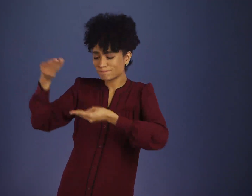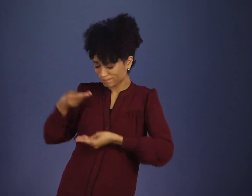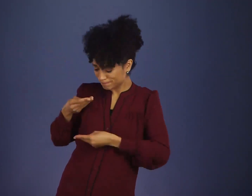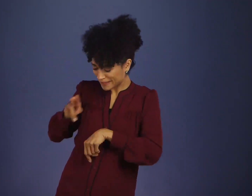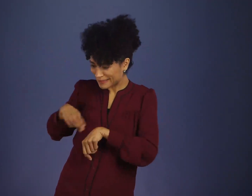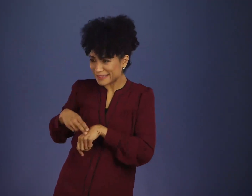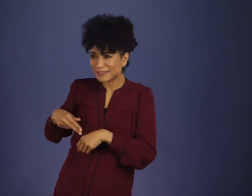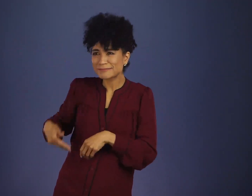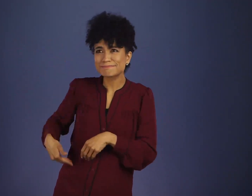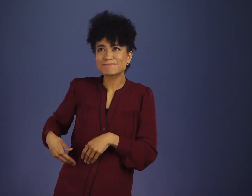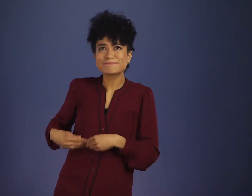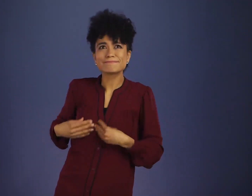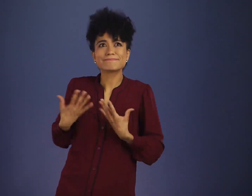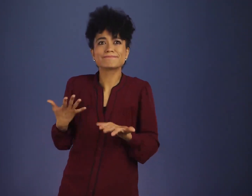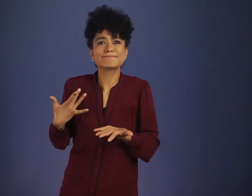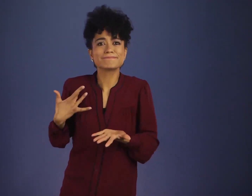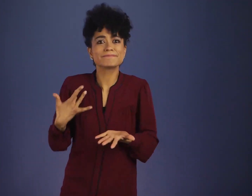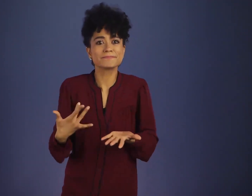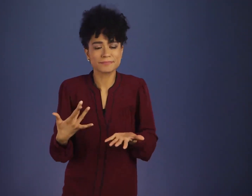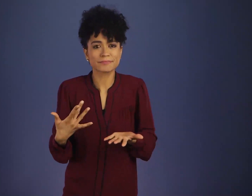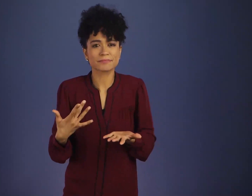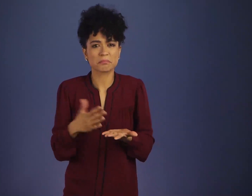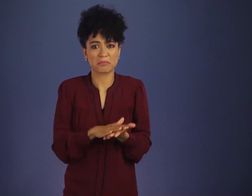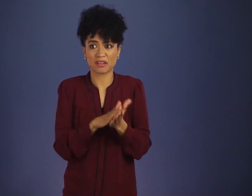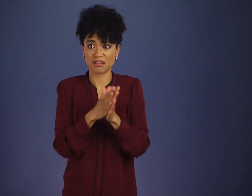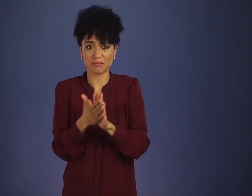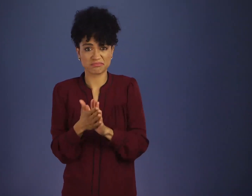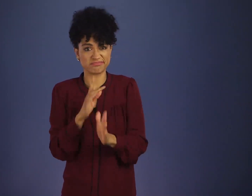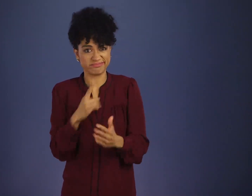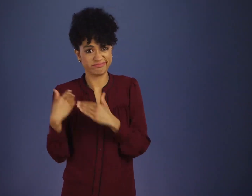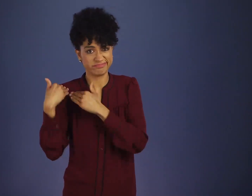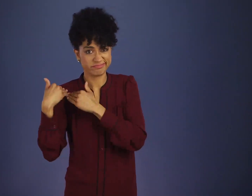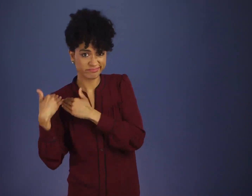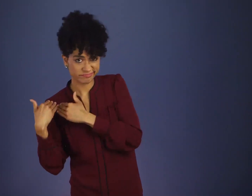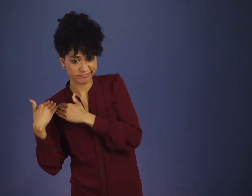the instincts, have turned into physical and mental liabilities.